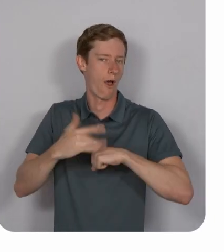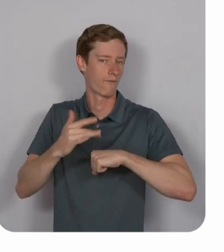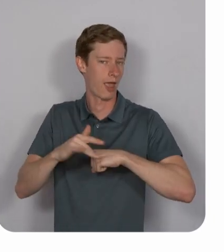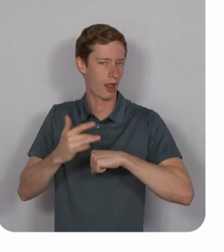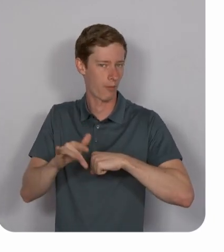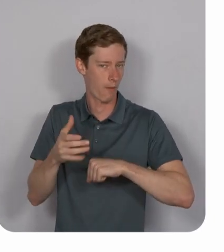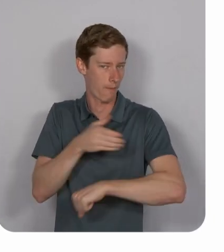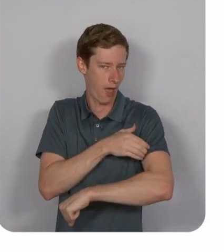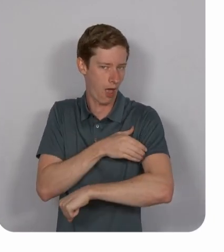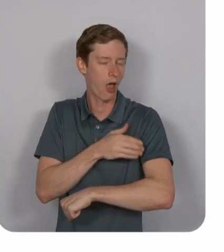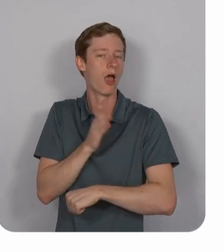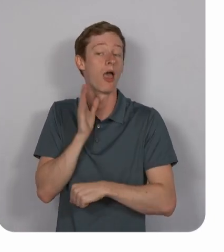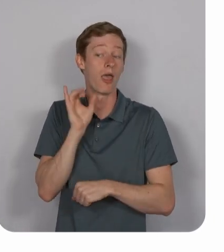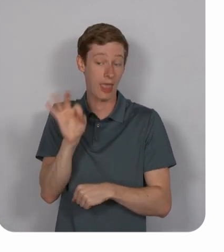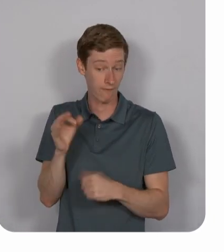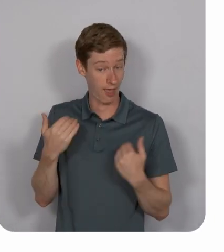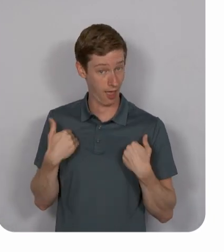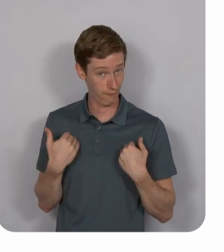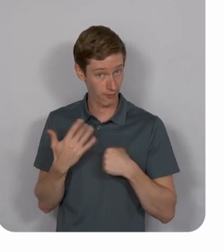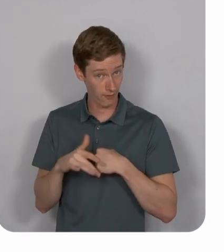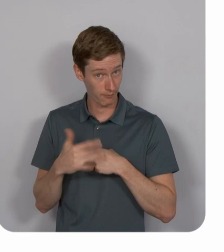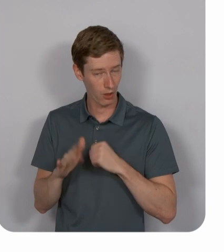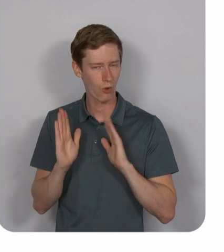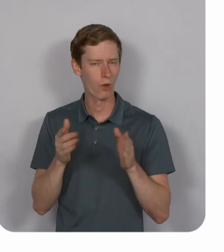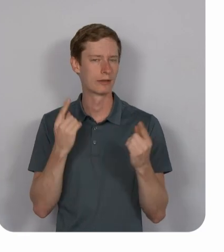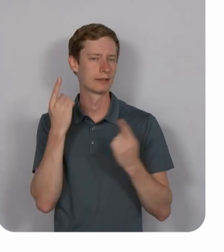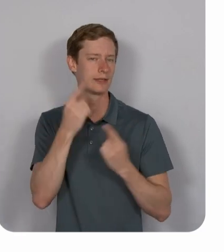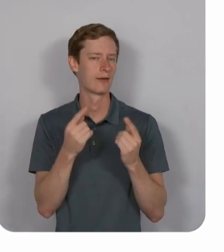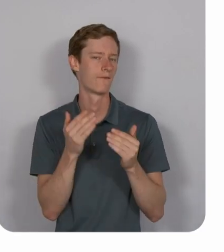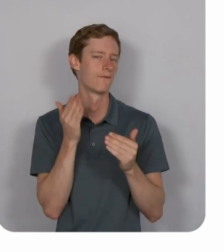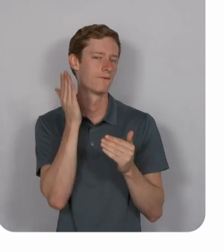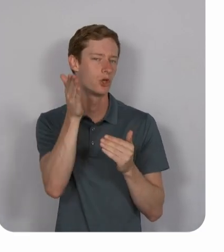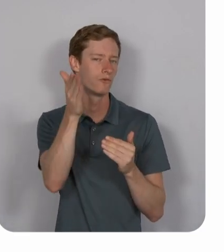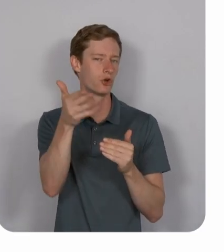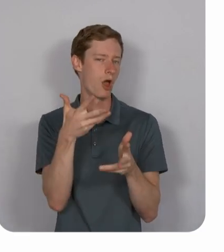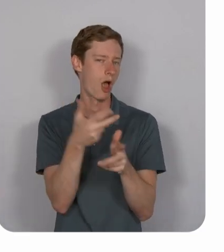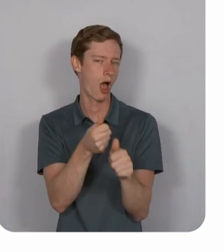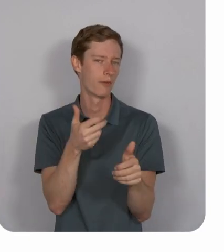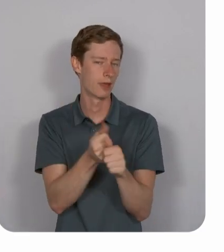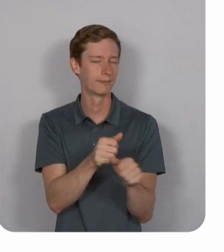in future operating system updates, similar to the recent changes we made to boost Quest 2.